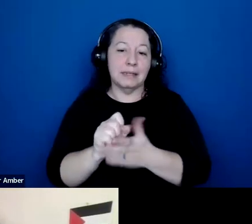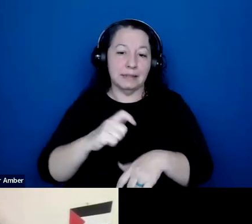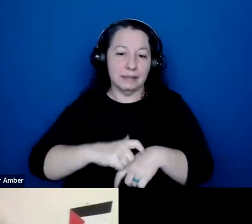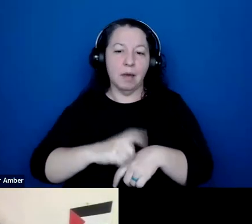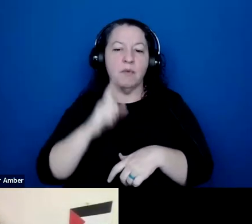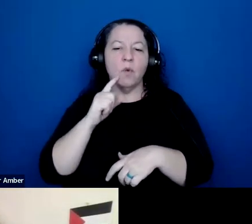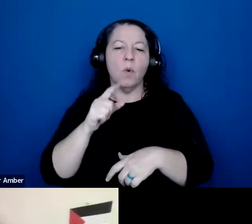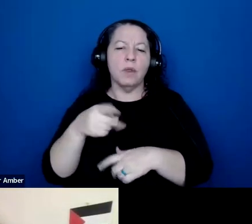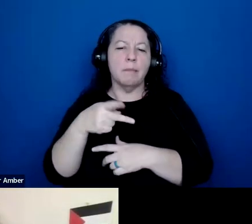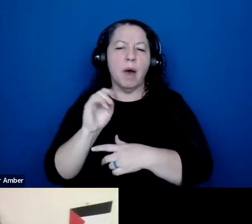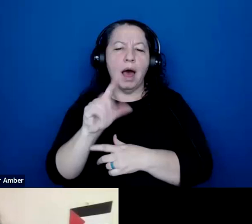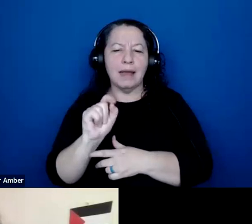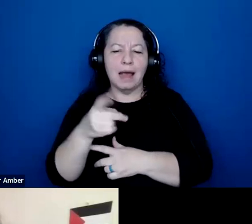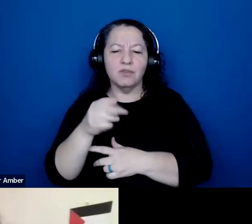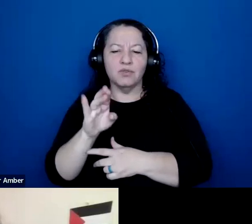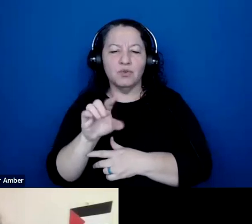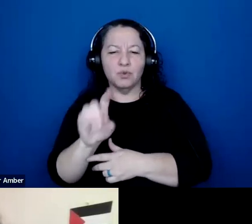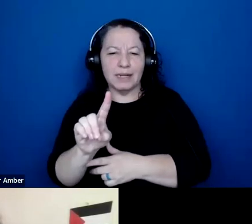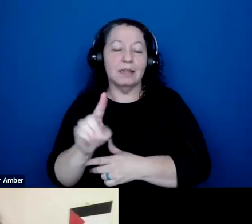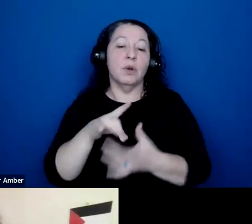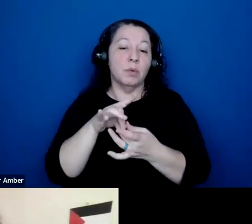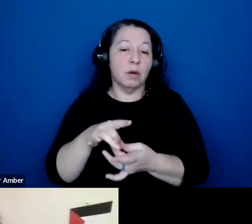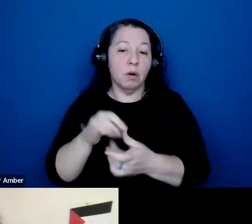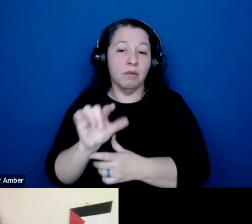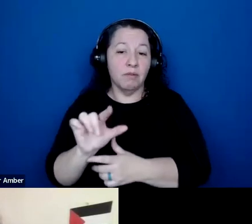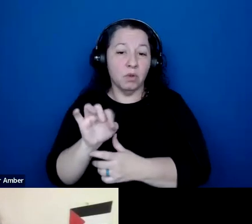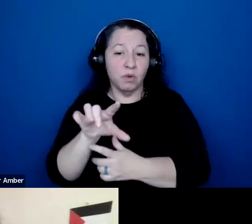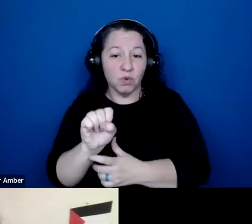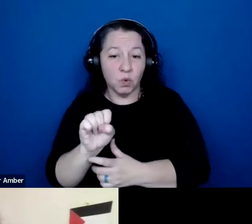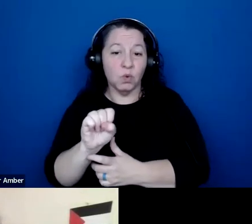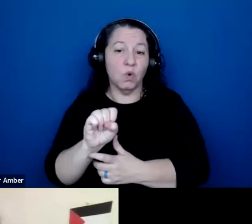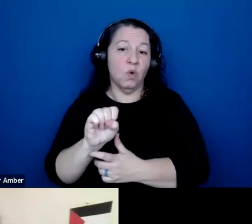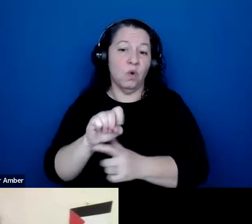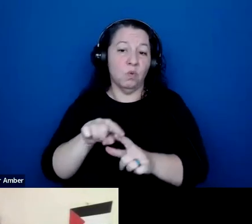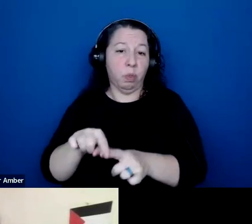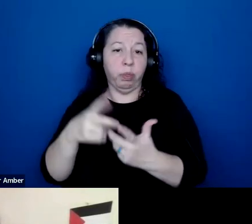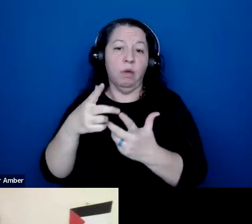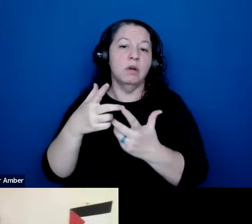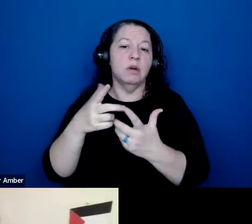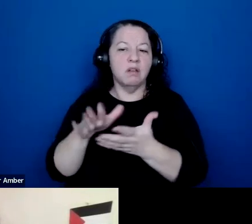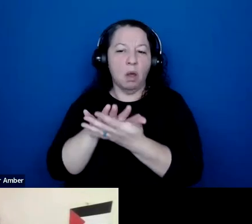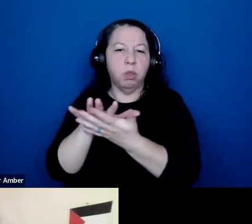about the fossil fuel industry's influence on education. Before that, she led the climate team at the Real News Network.